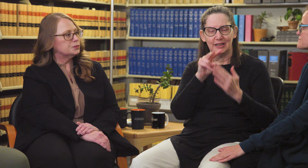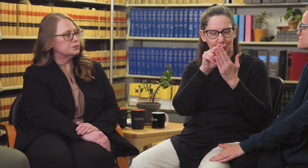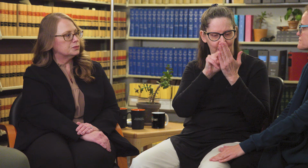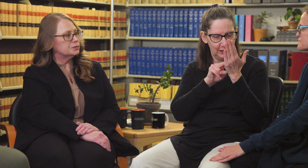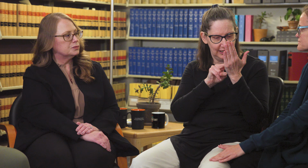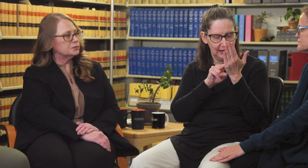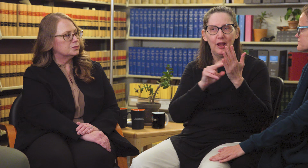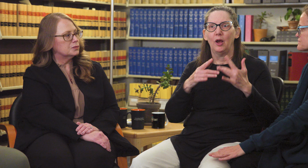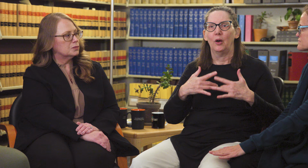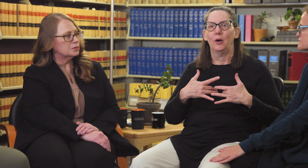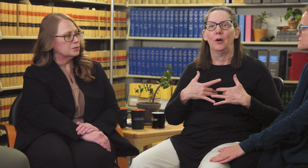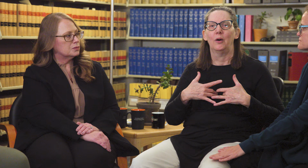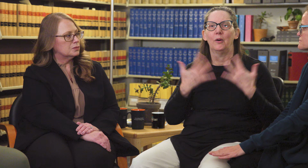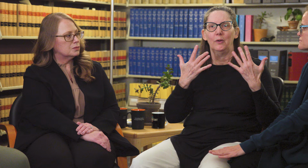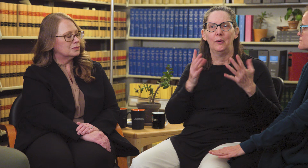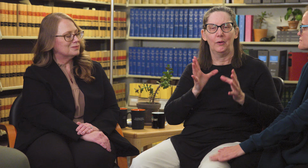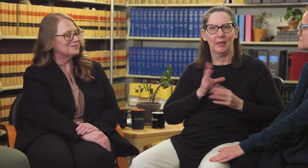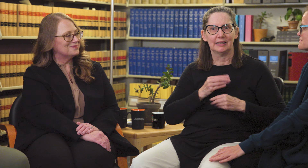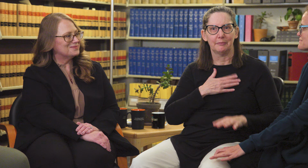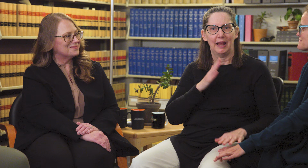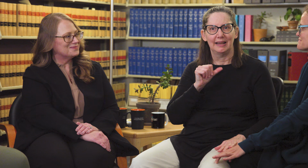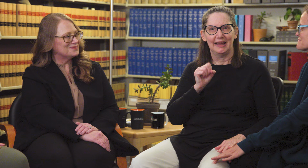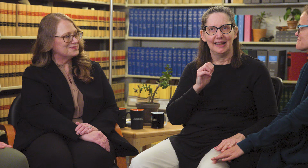I was elated-- they accepted my case!